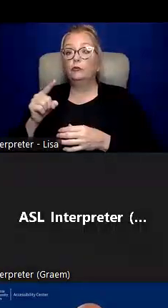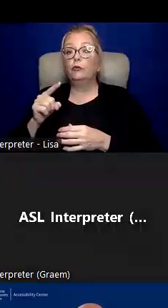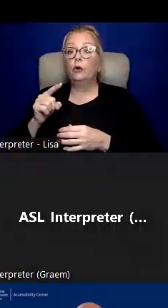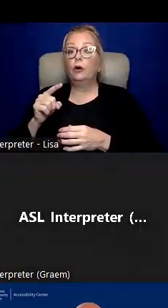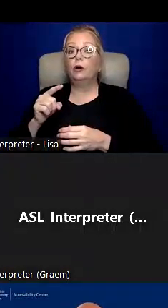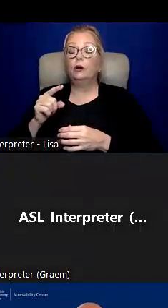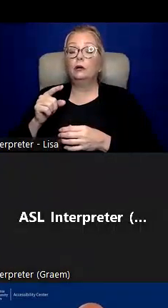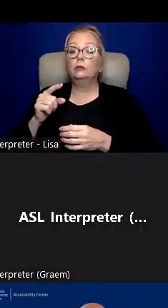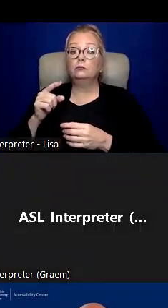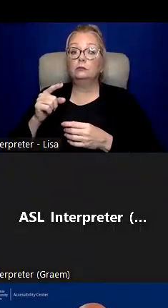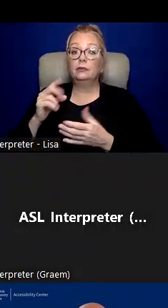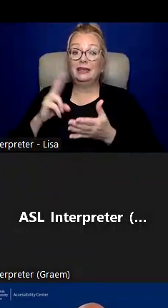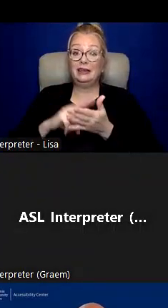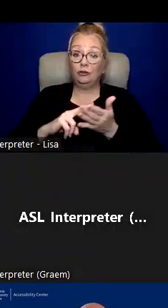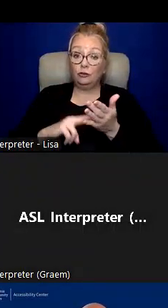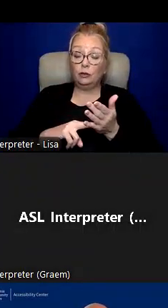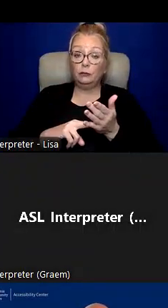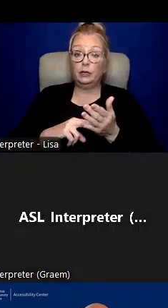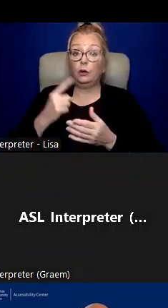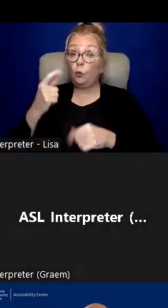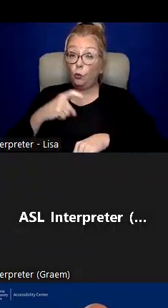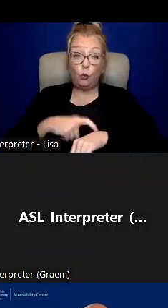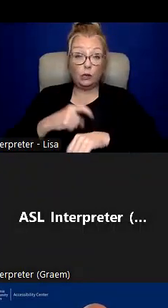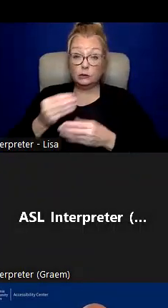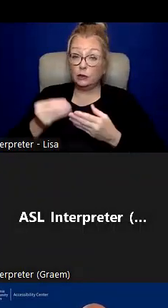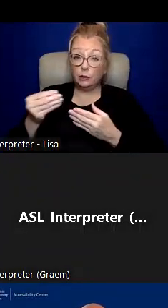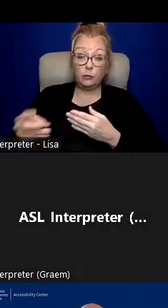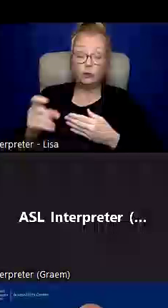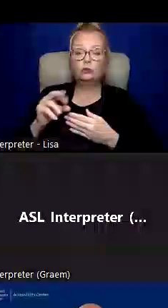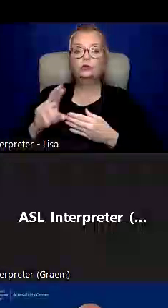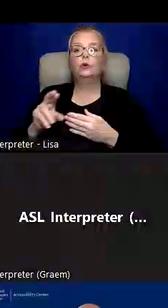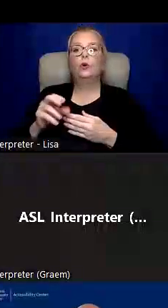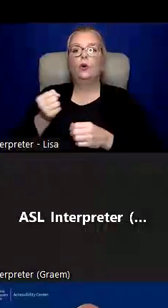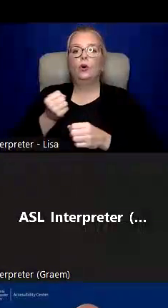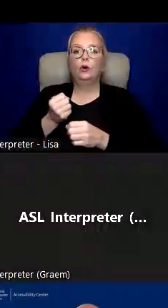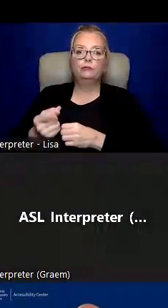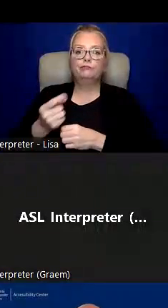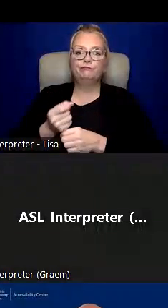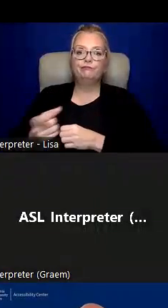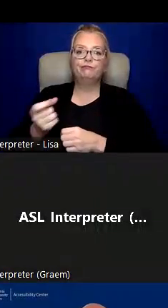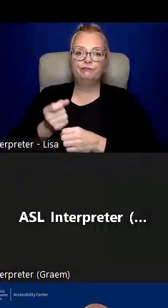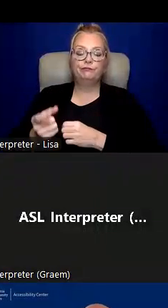Or is this a multiyear agreement? And then the review type. So is this a first-time purchase?